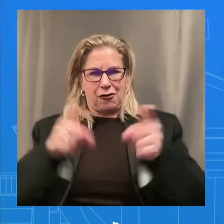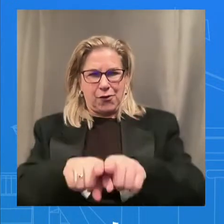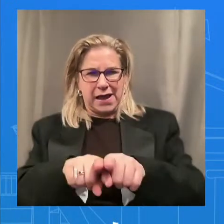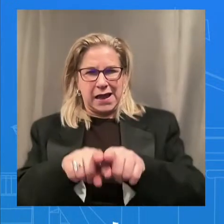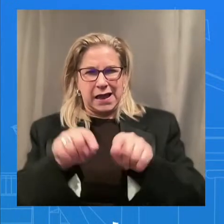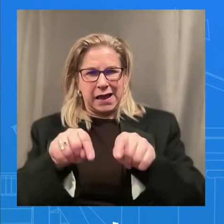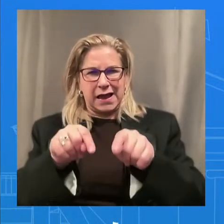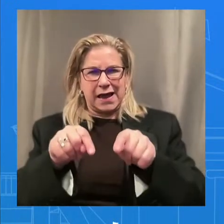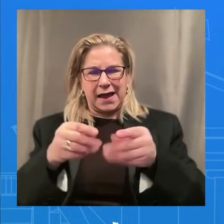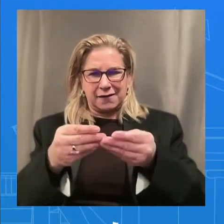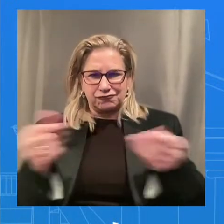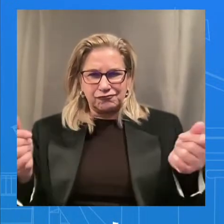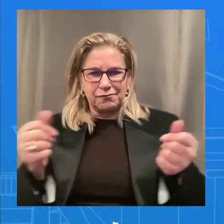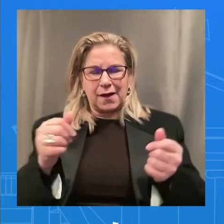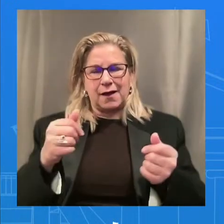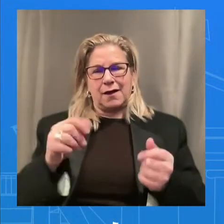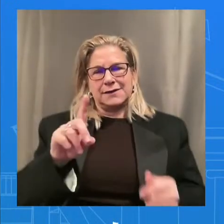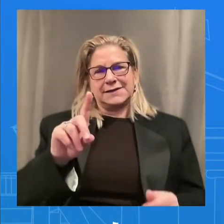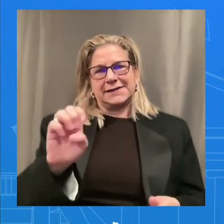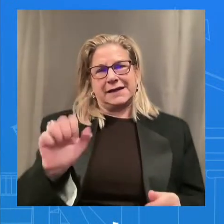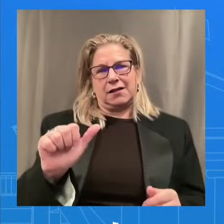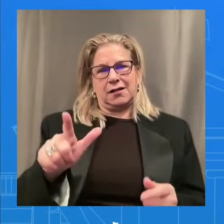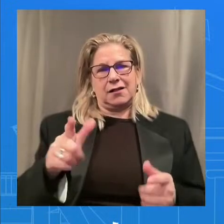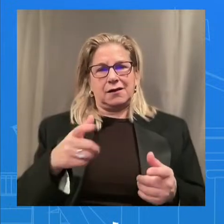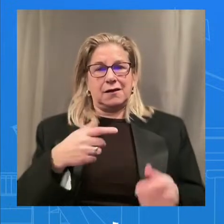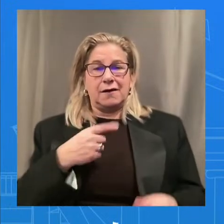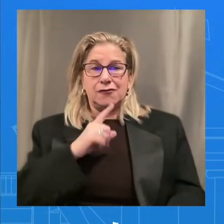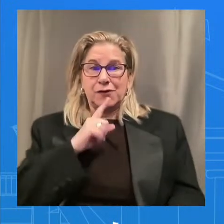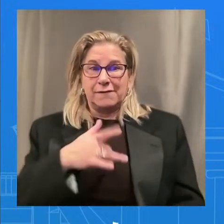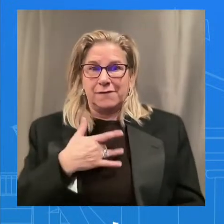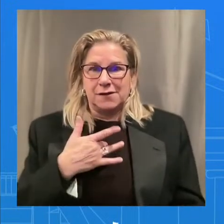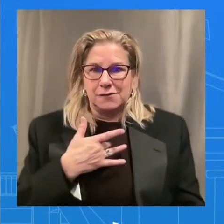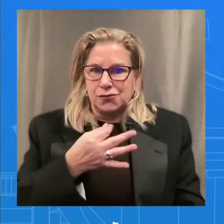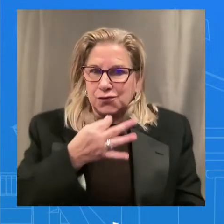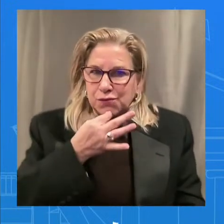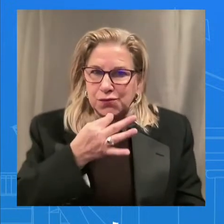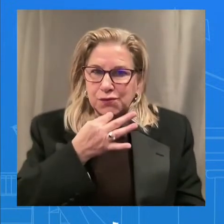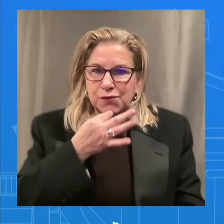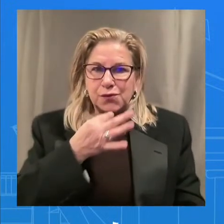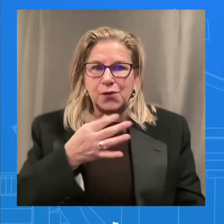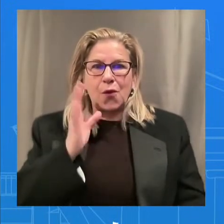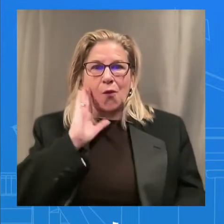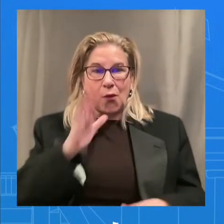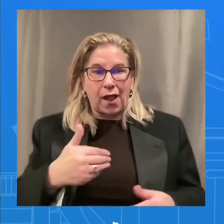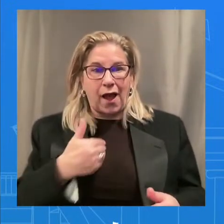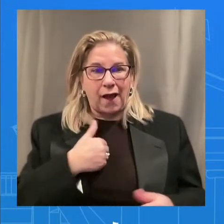are on the brink of being fully hammered out and the parties are right on the cusp